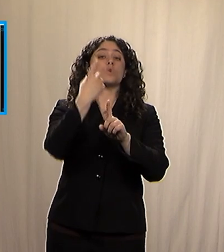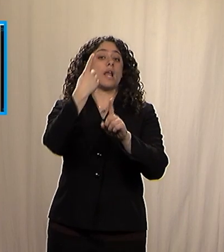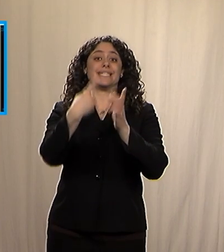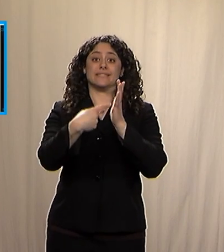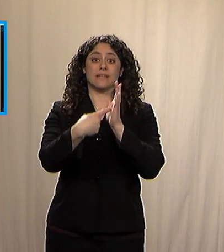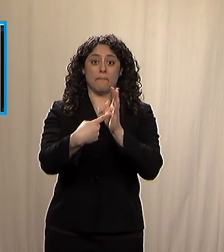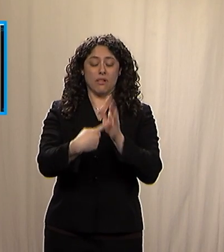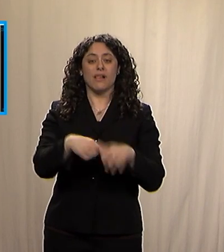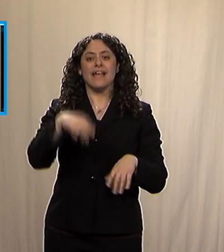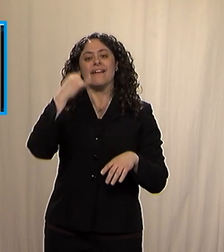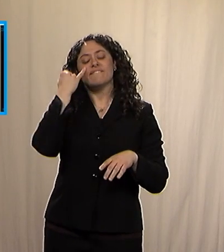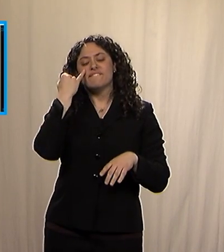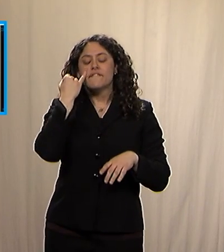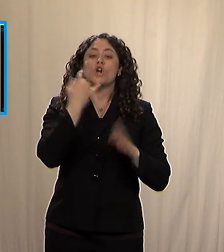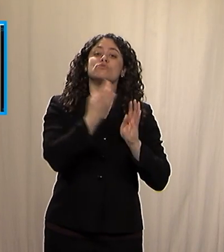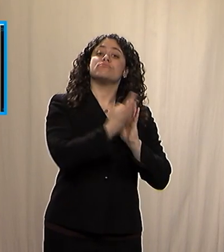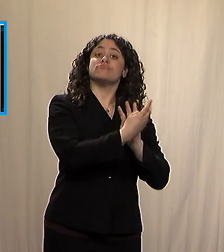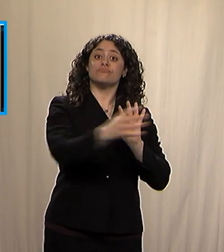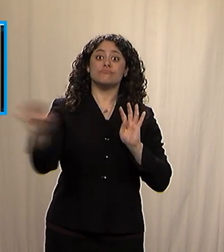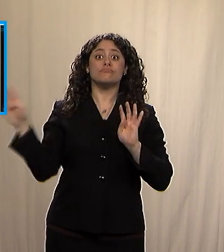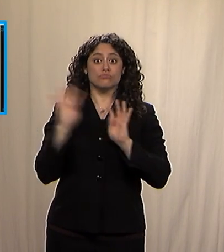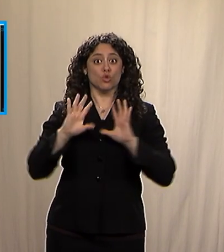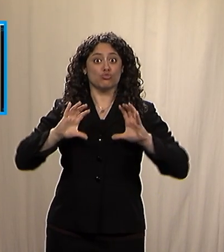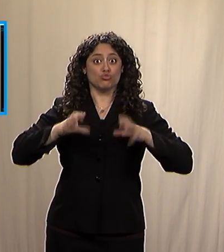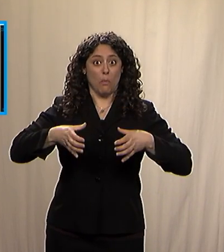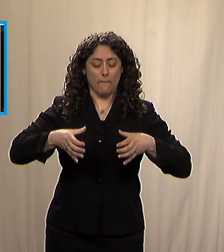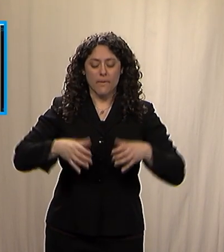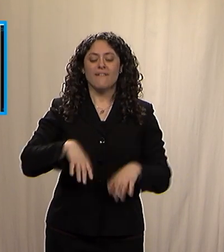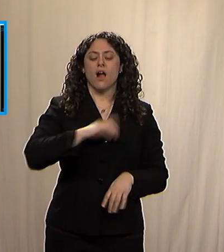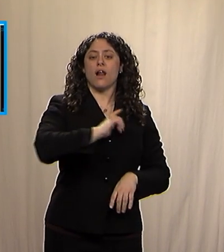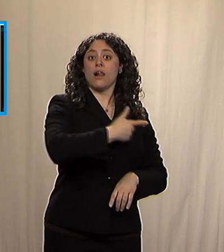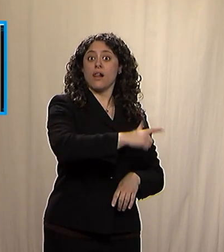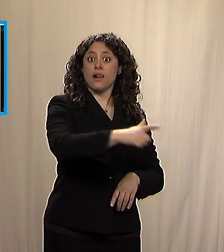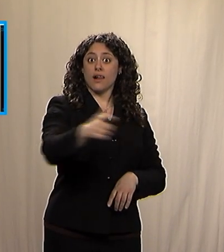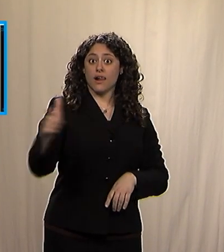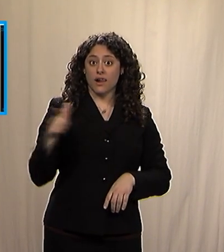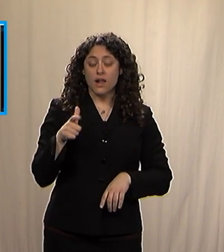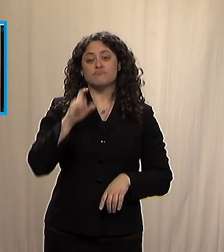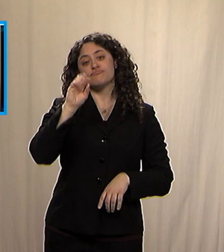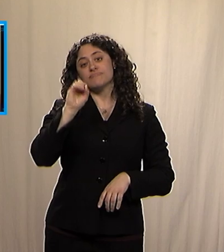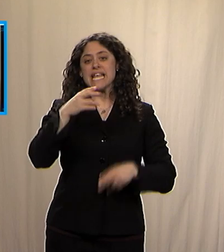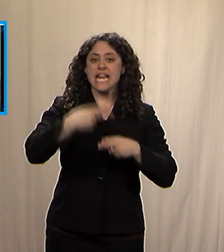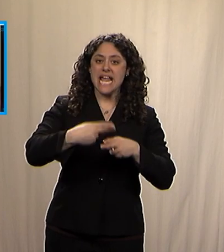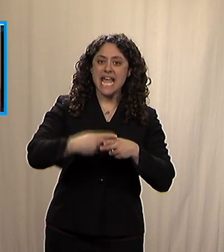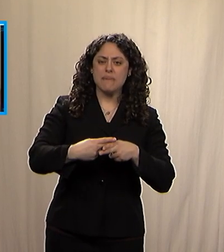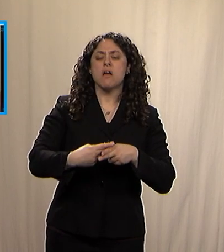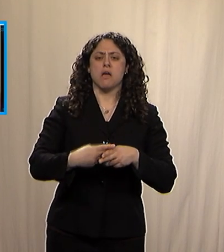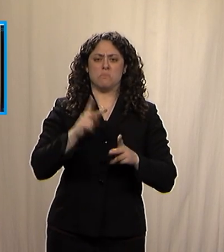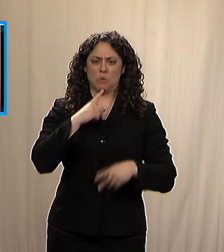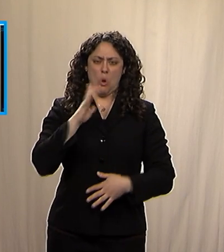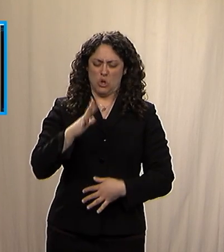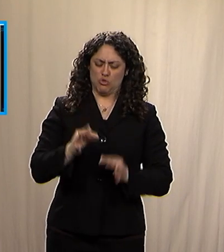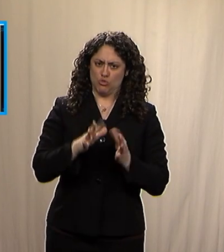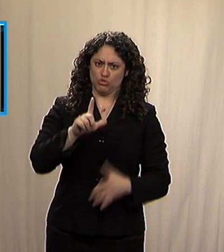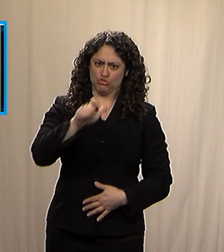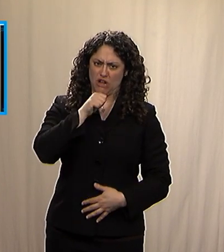if you're in a group and everyone is going around saying their name. And people say, well, the interpreter shouldn't say their name.